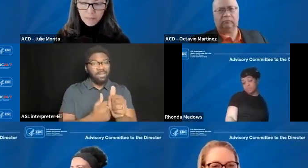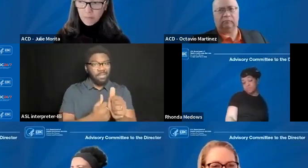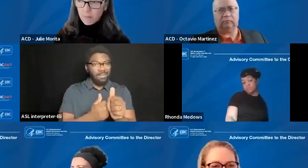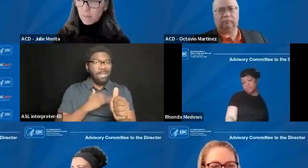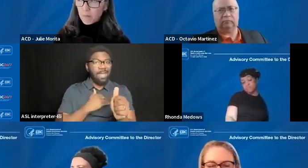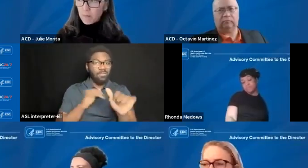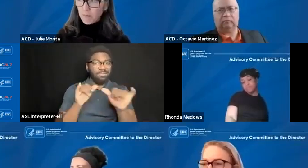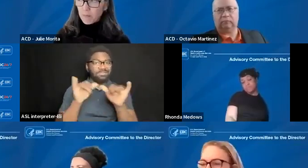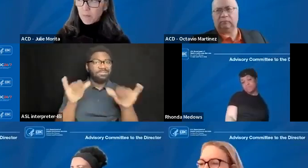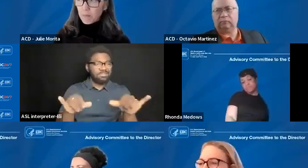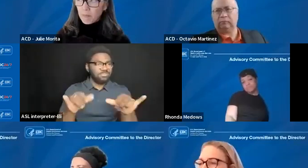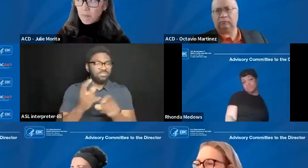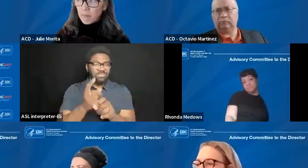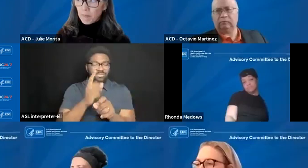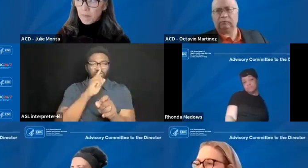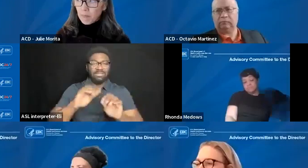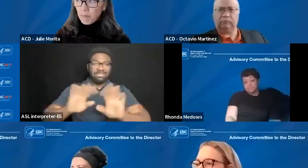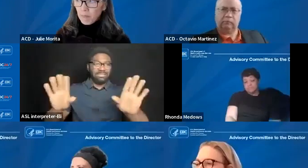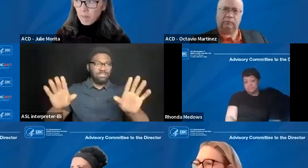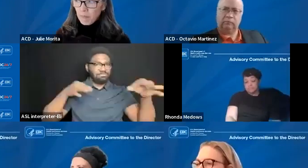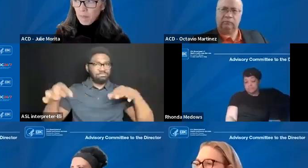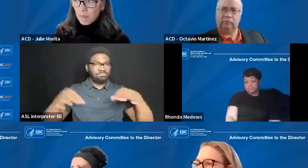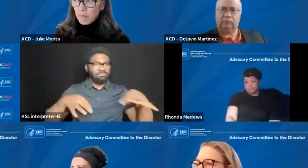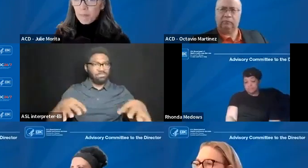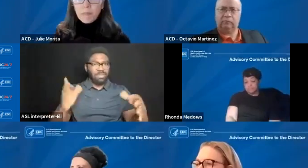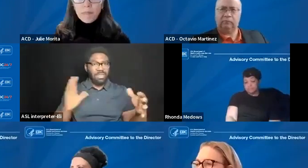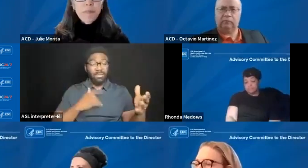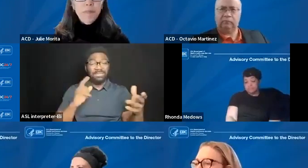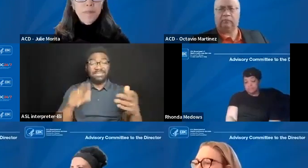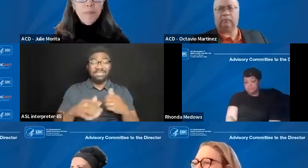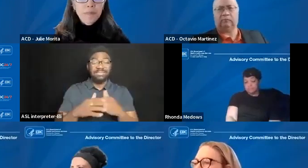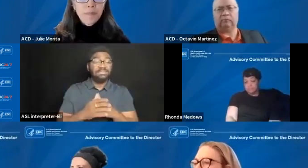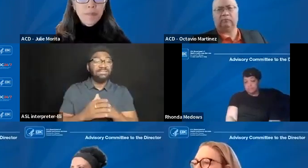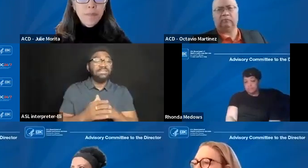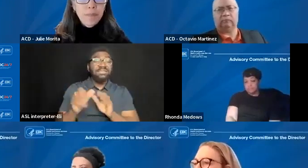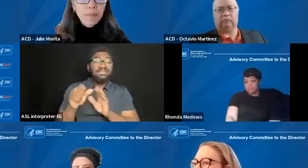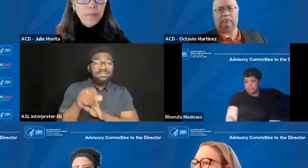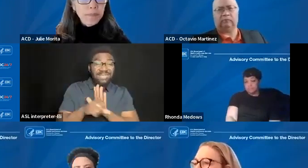We do hear, I would say, quite often from states and locals the concern of, you know,